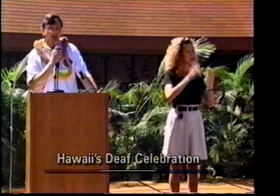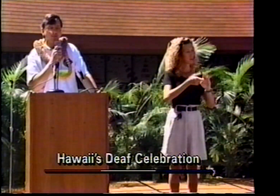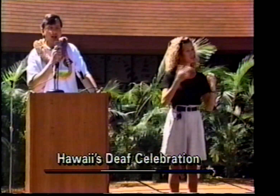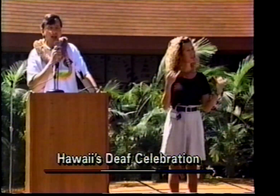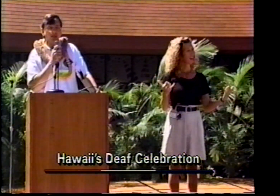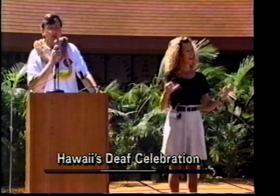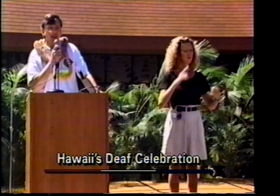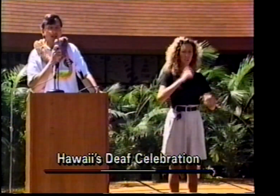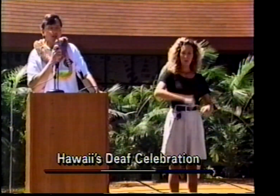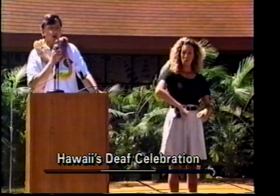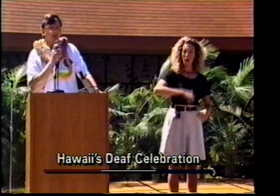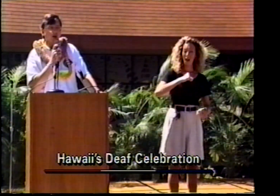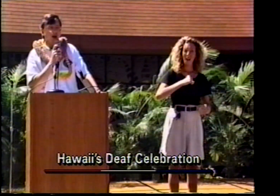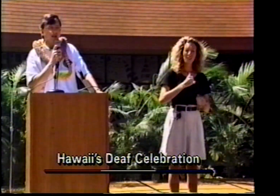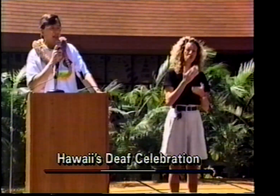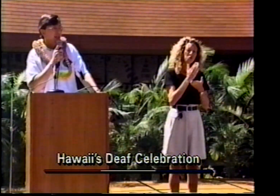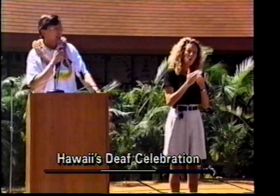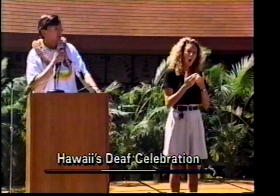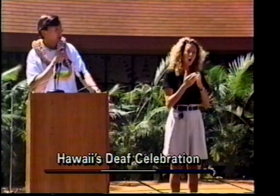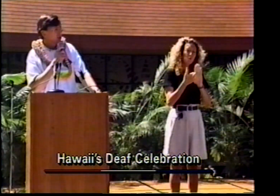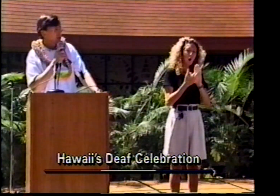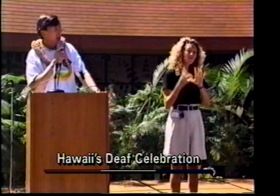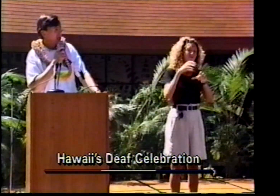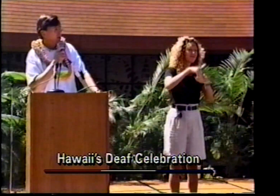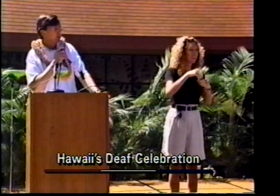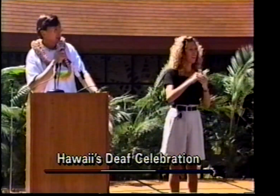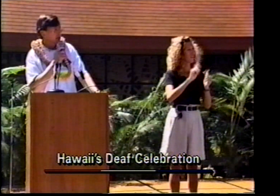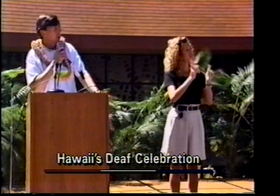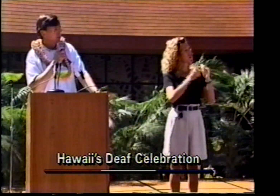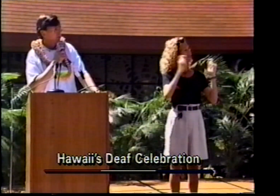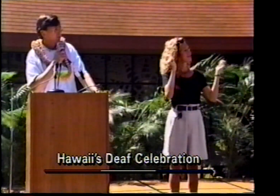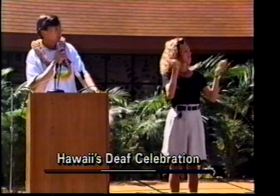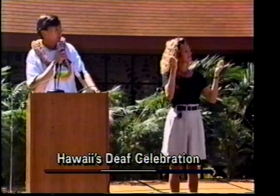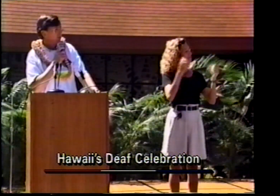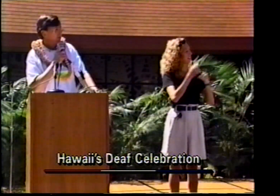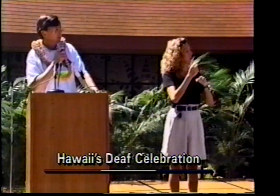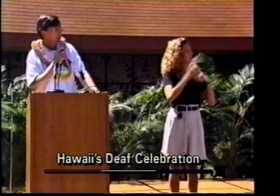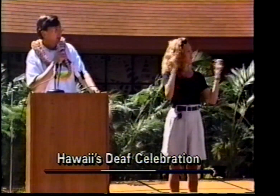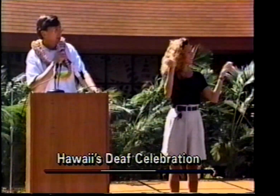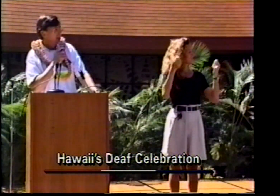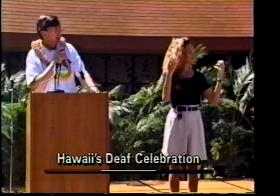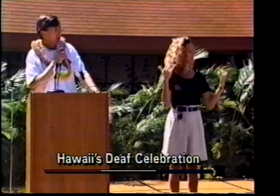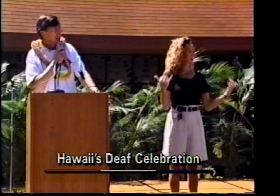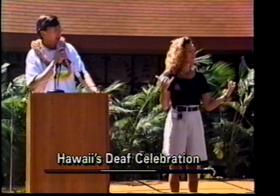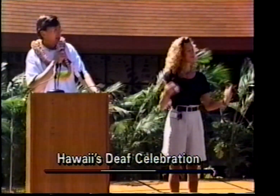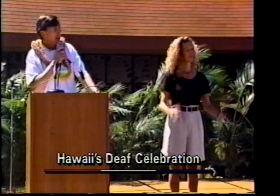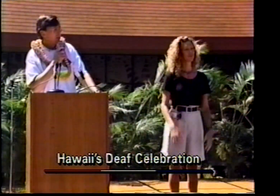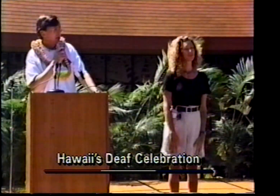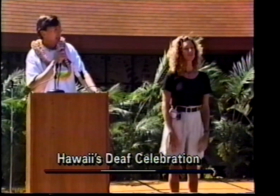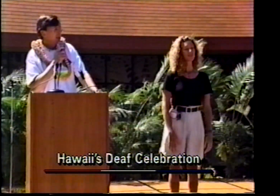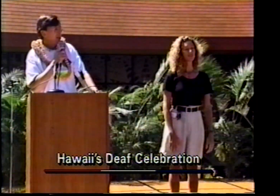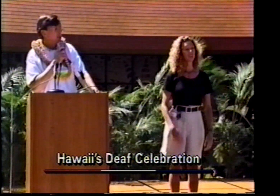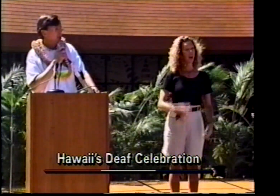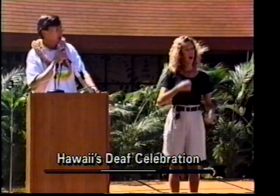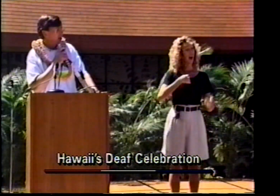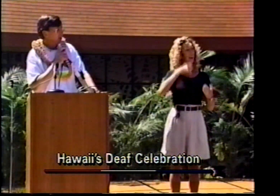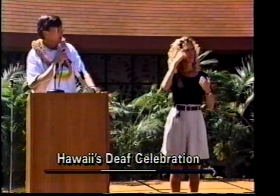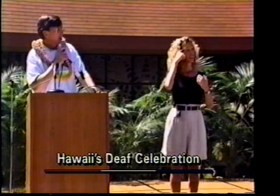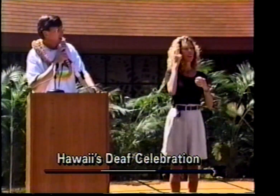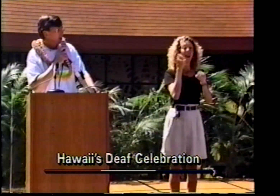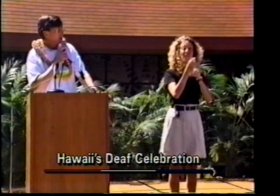I am proud to play a small part in this first annual festival, and I believe each year this